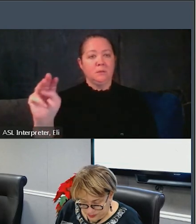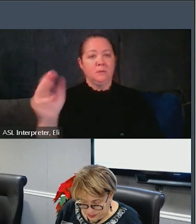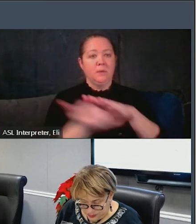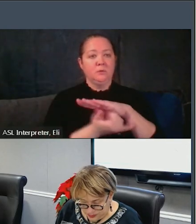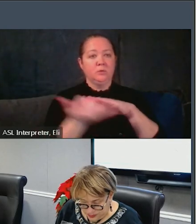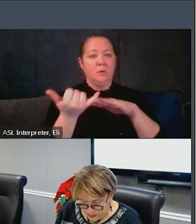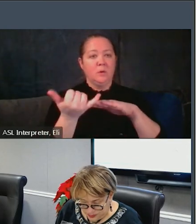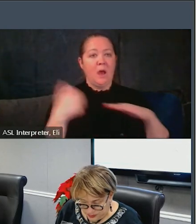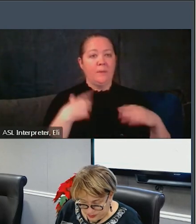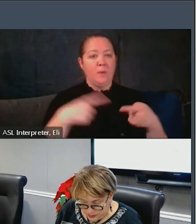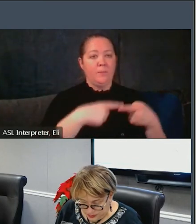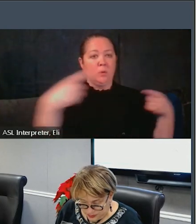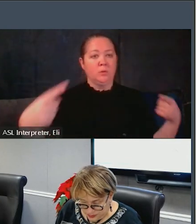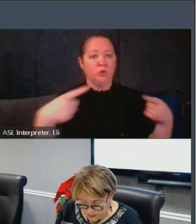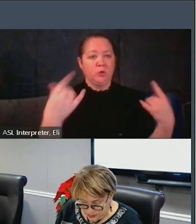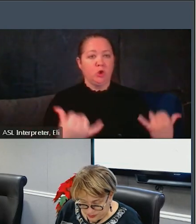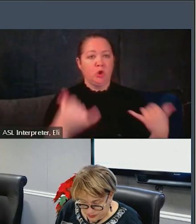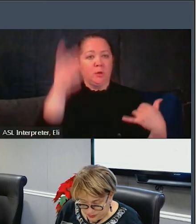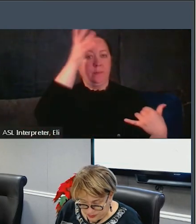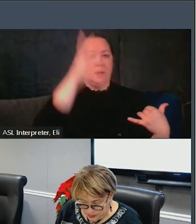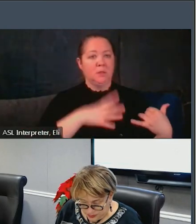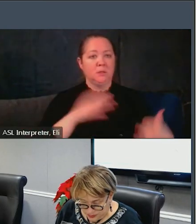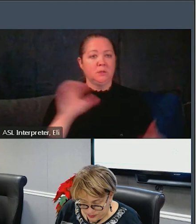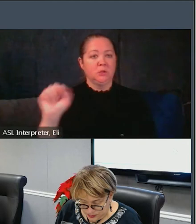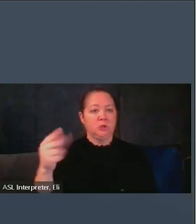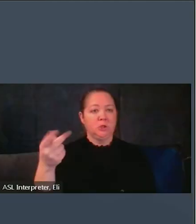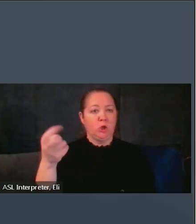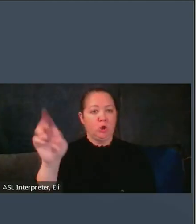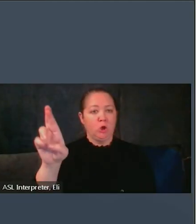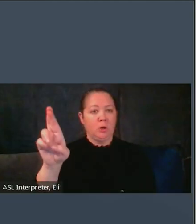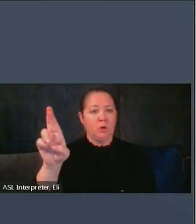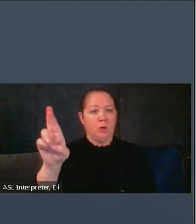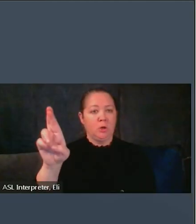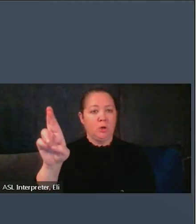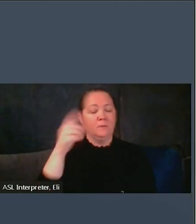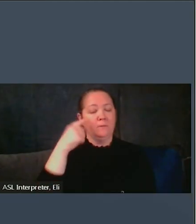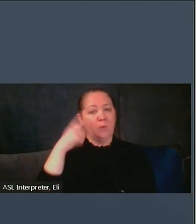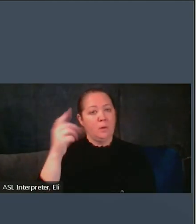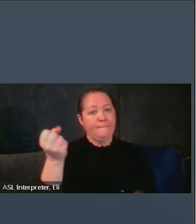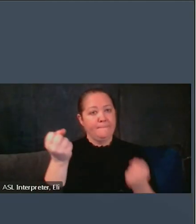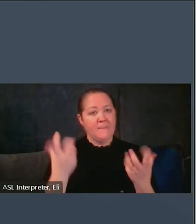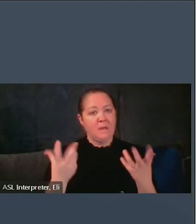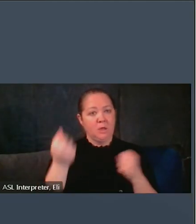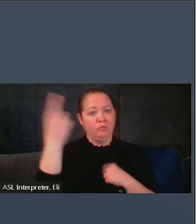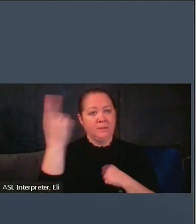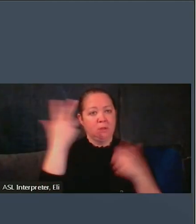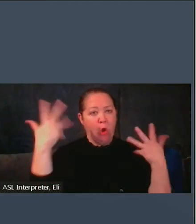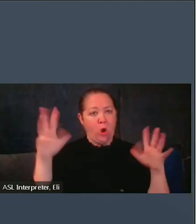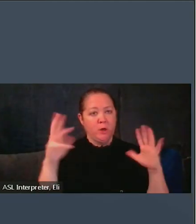men's shelter. And this is based on a lot of reasons already stated by my fellow neighbors and community members.